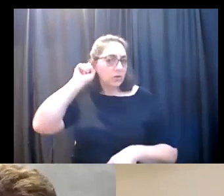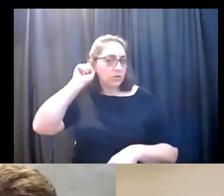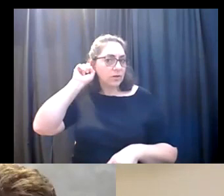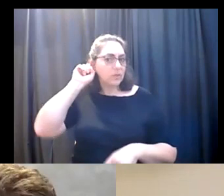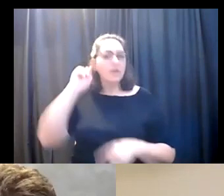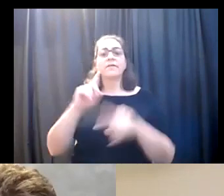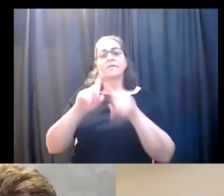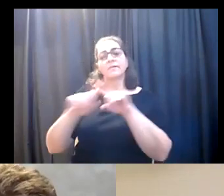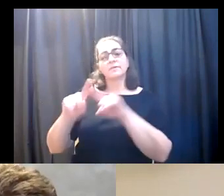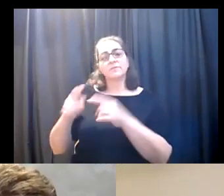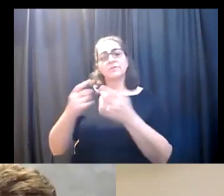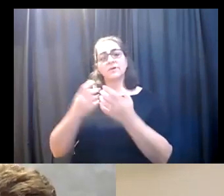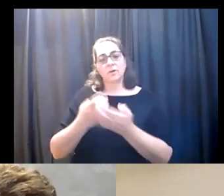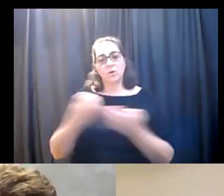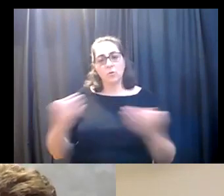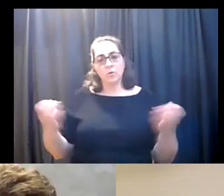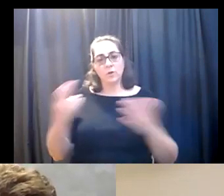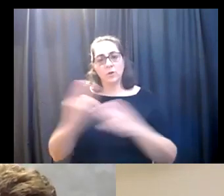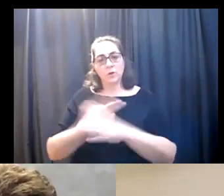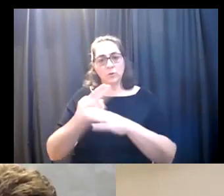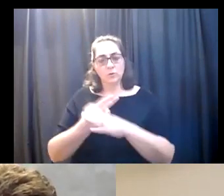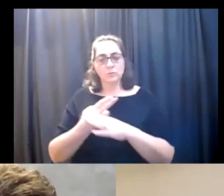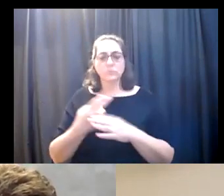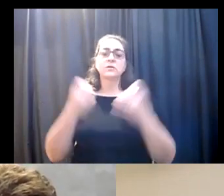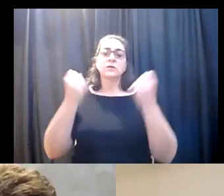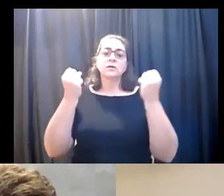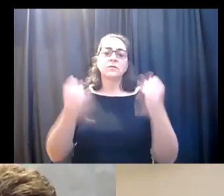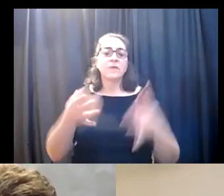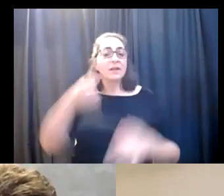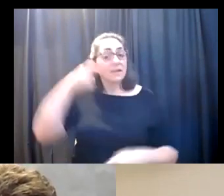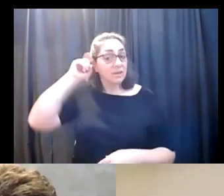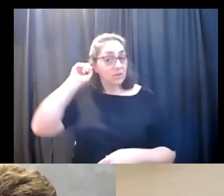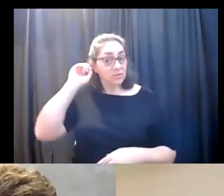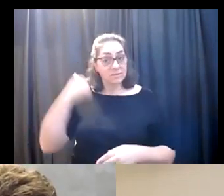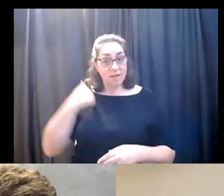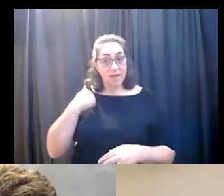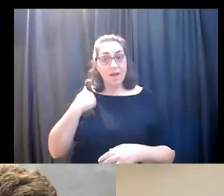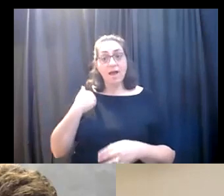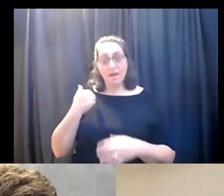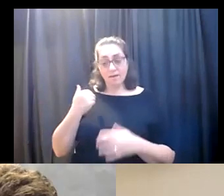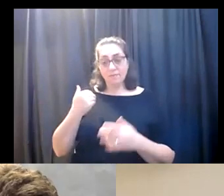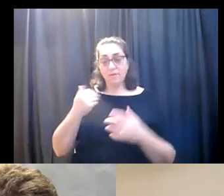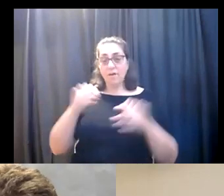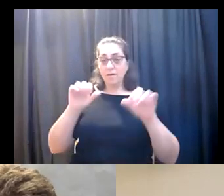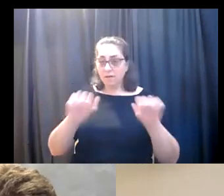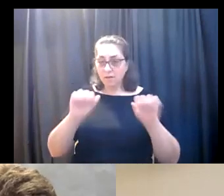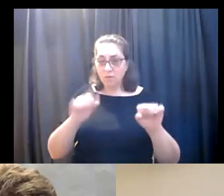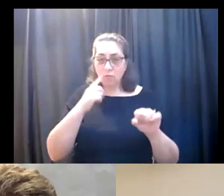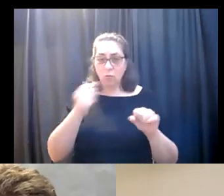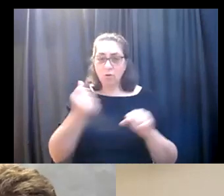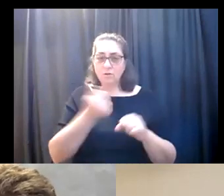Dr. -- if the doctor office has a loop system,